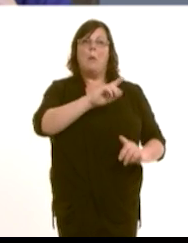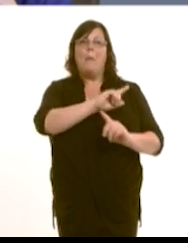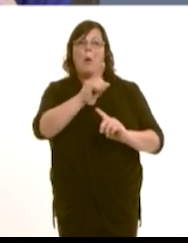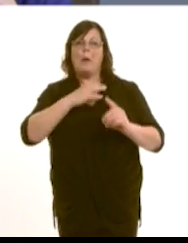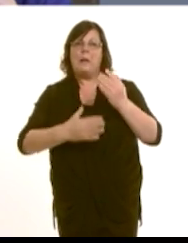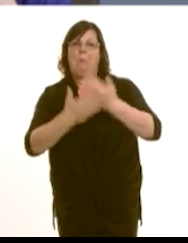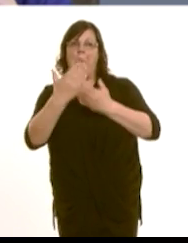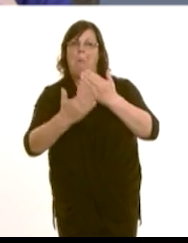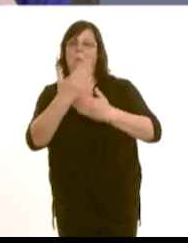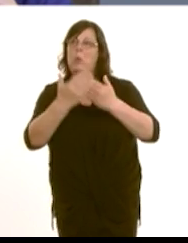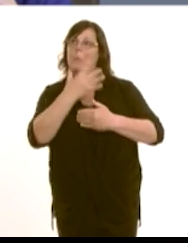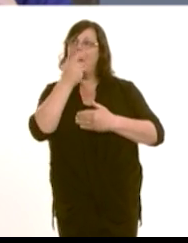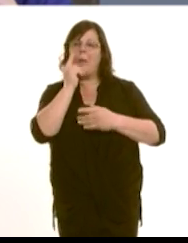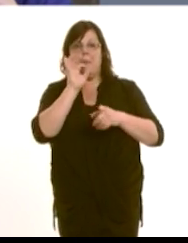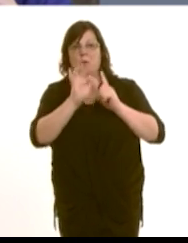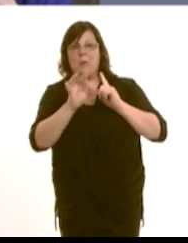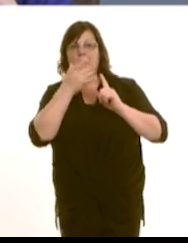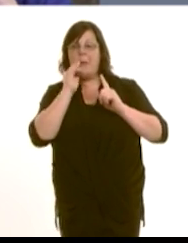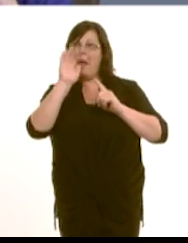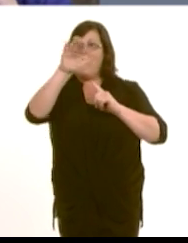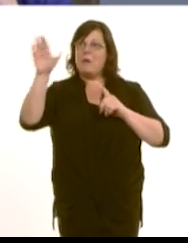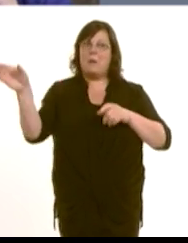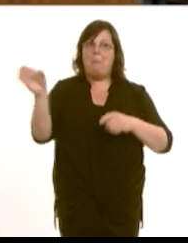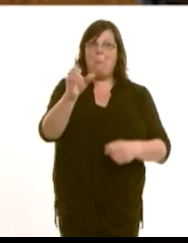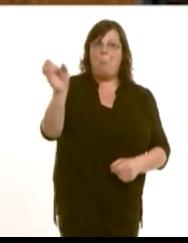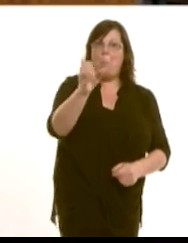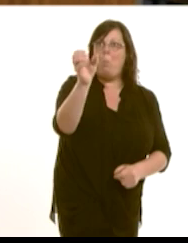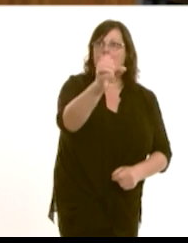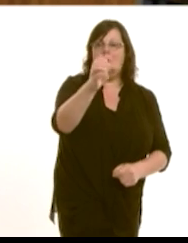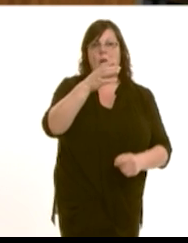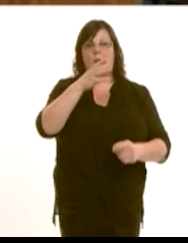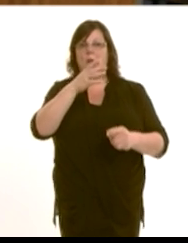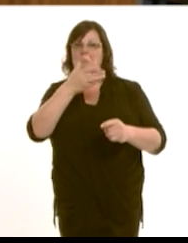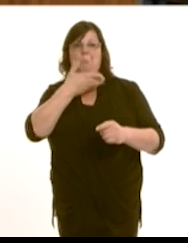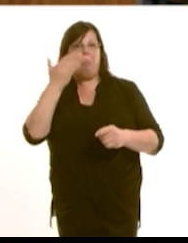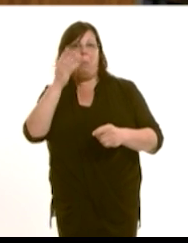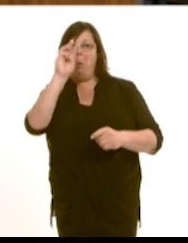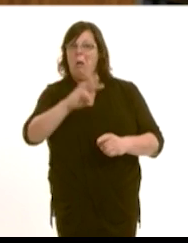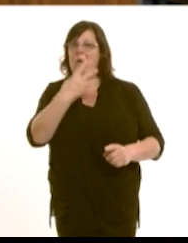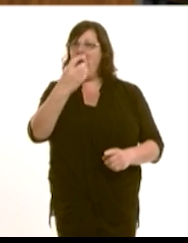for people who move into the area from outside of those traditional Welsh-speaking communities. Carwyn Jones: Thatís true.